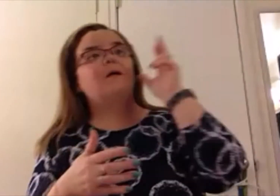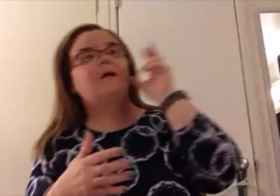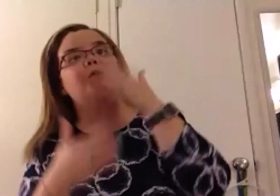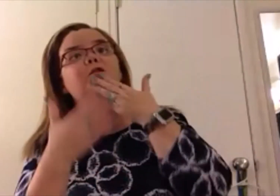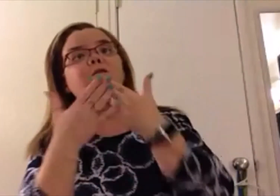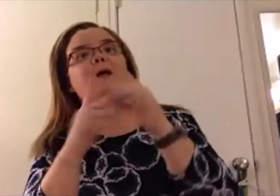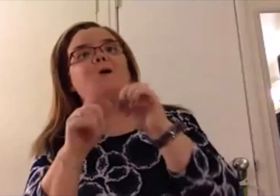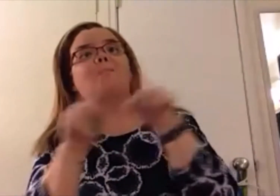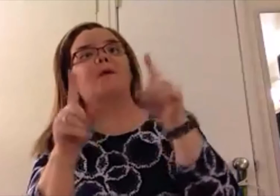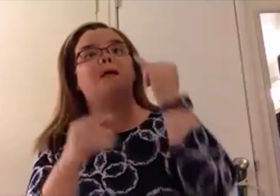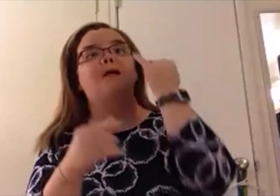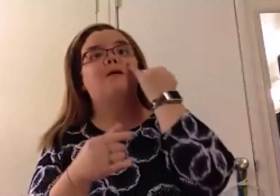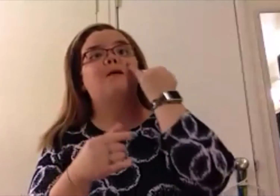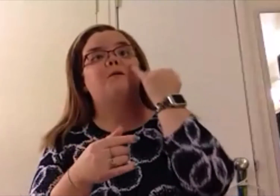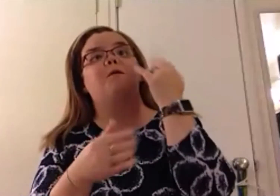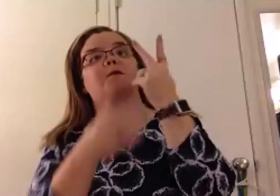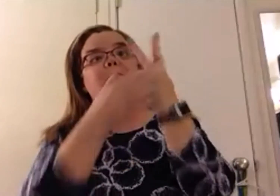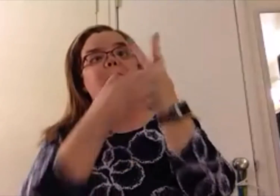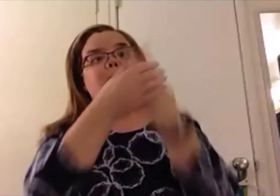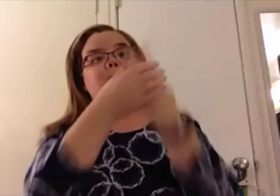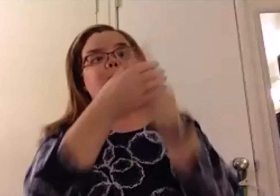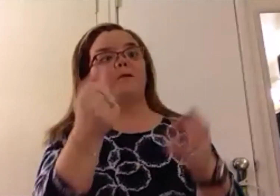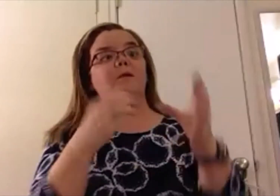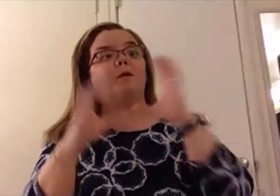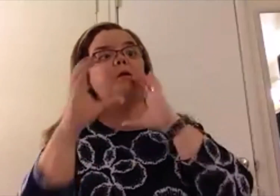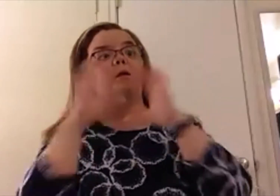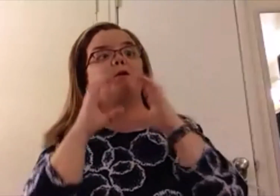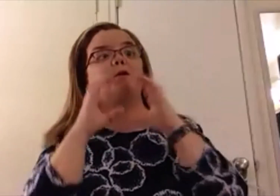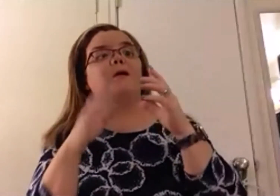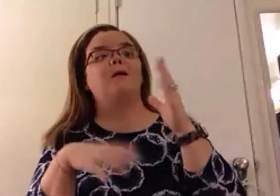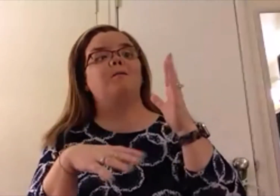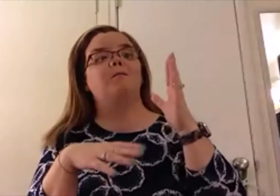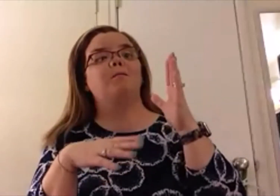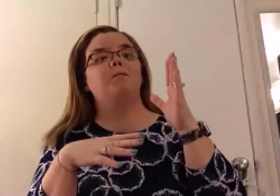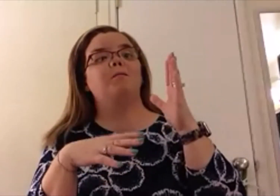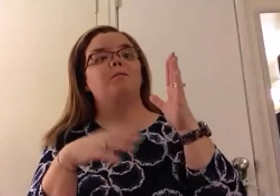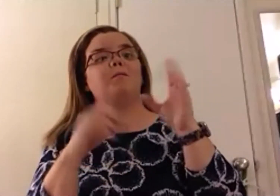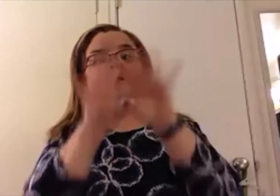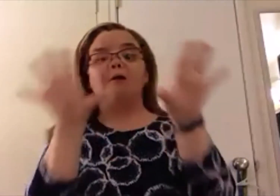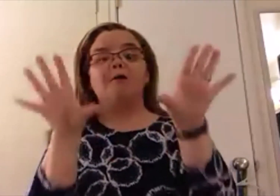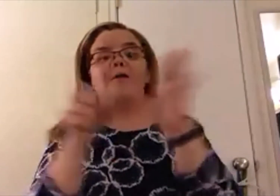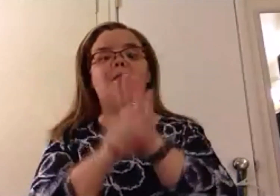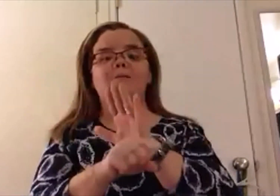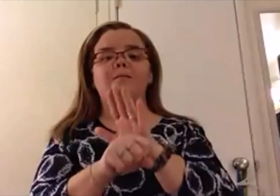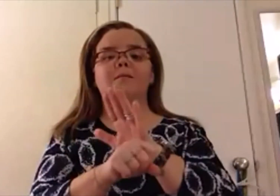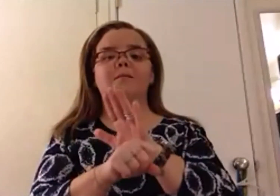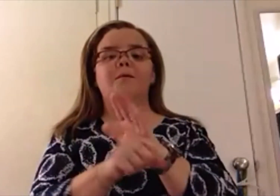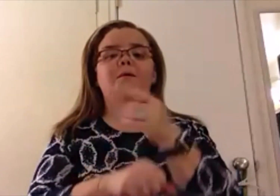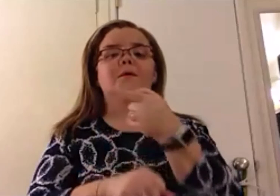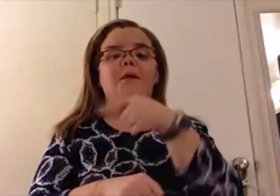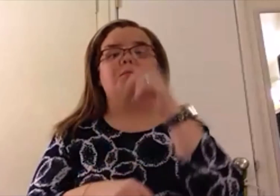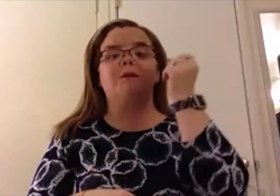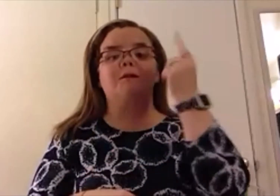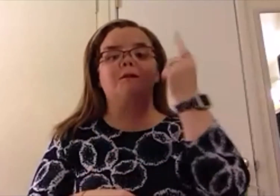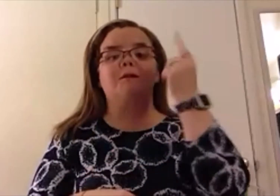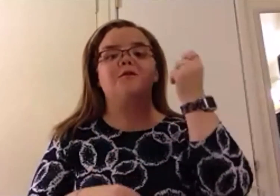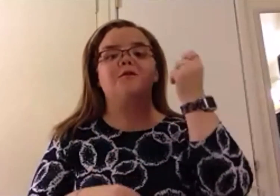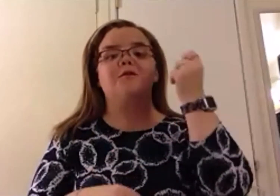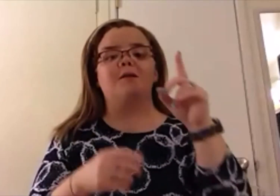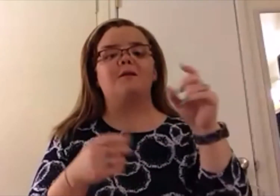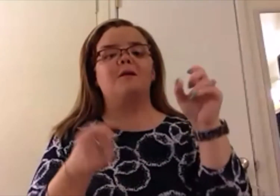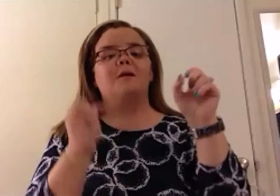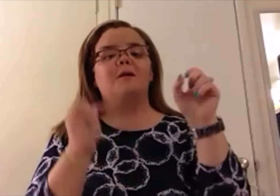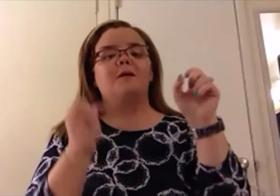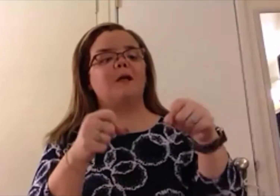hear it too well but if you if you both communicate clear enough they will understand and they